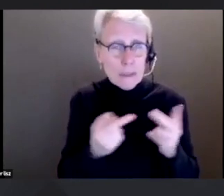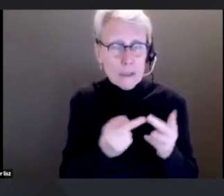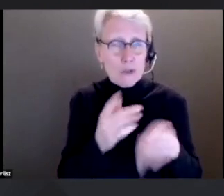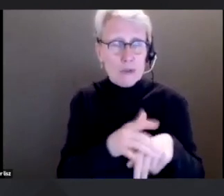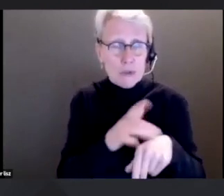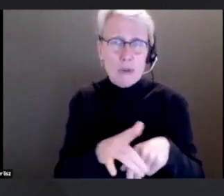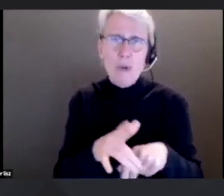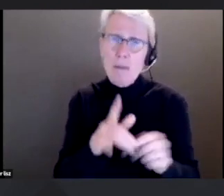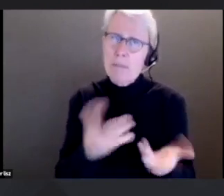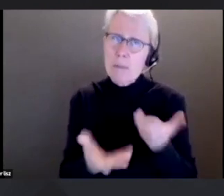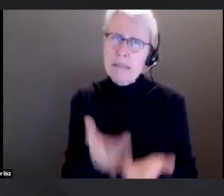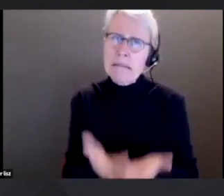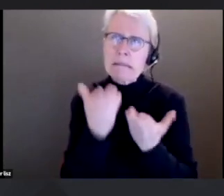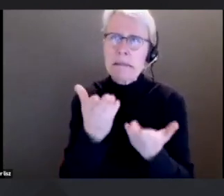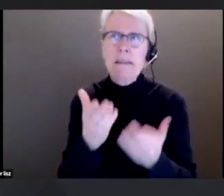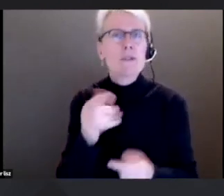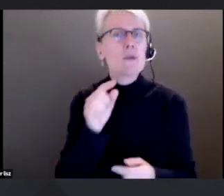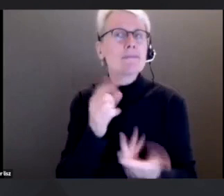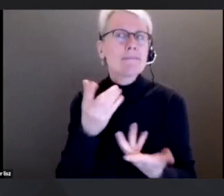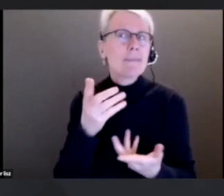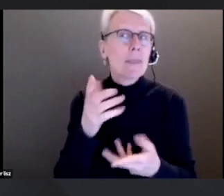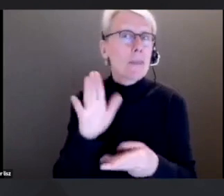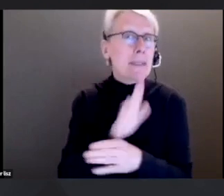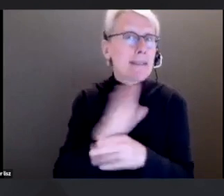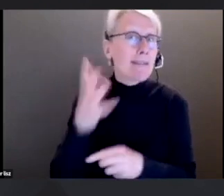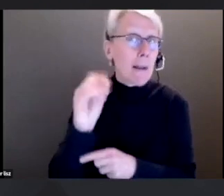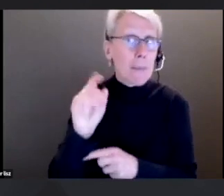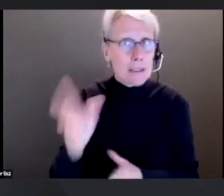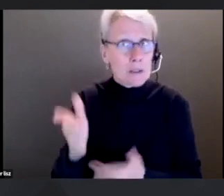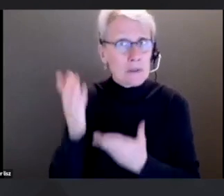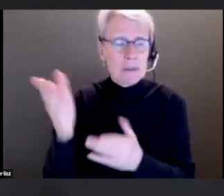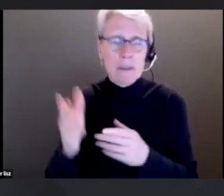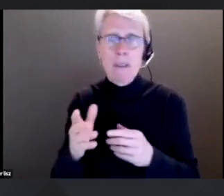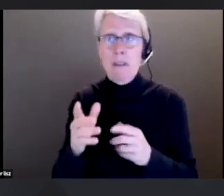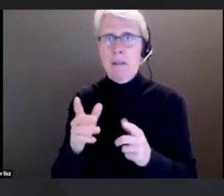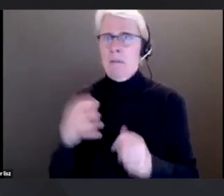Like Dave, I just love that, that you rarely have to even post job postings.